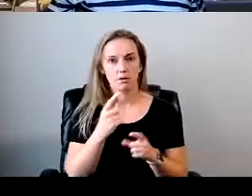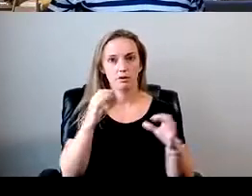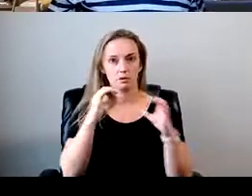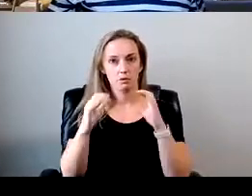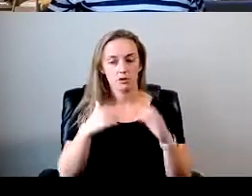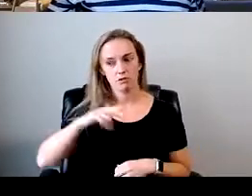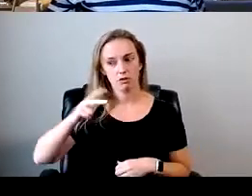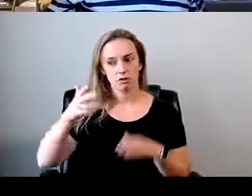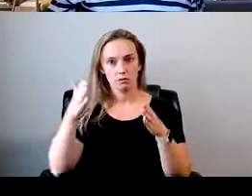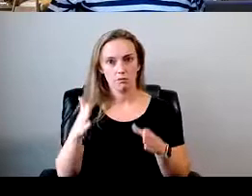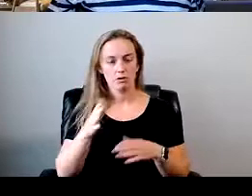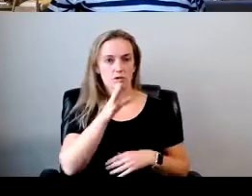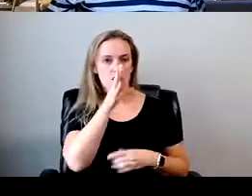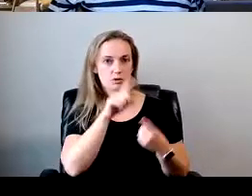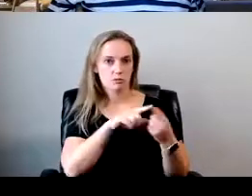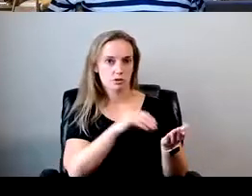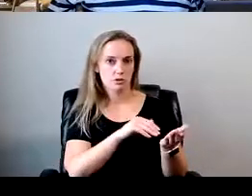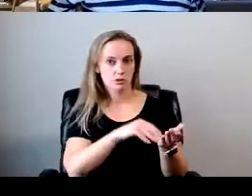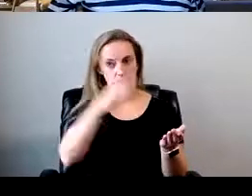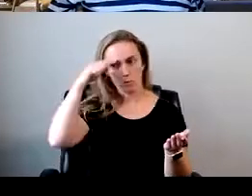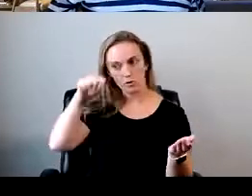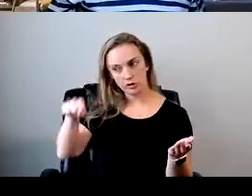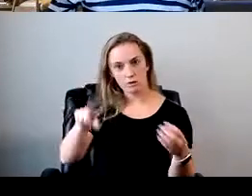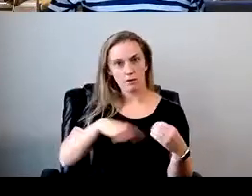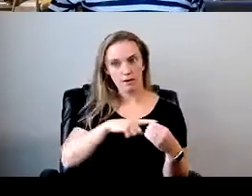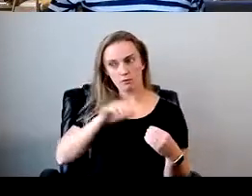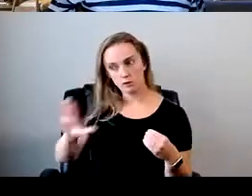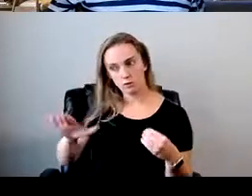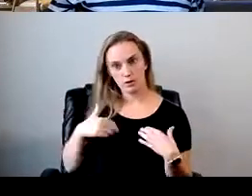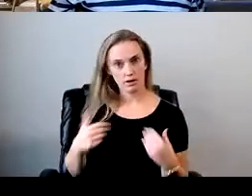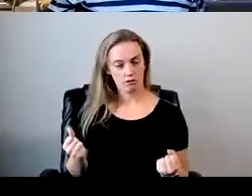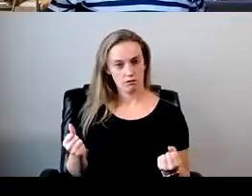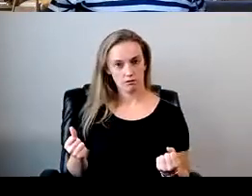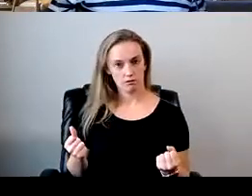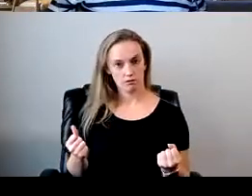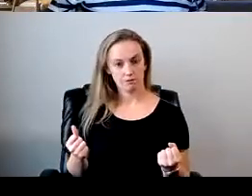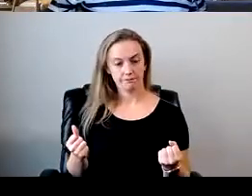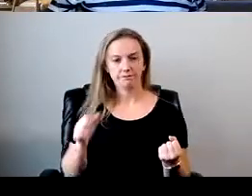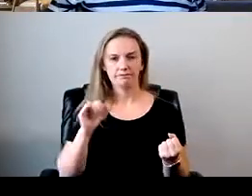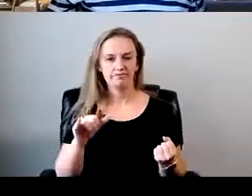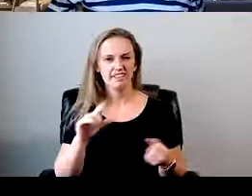to the doctor on your behalf about your health. And that's not even getting into HIPAA and all those other things,